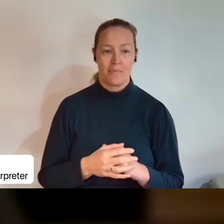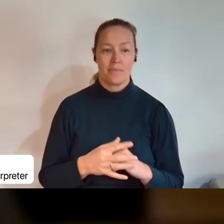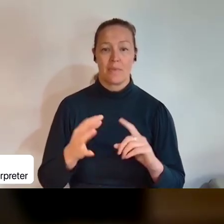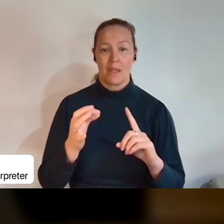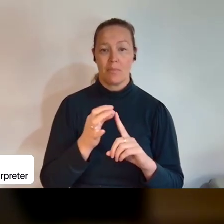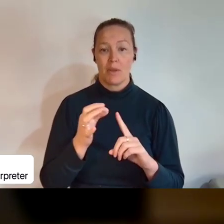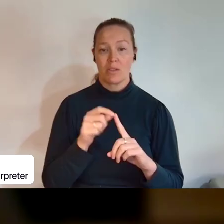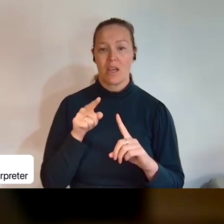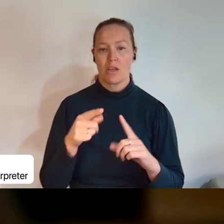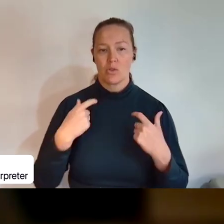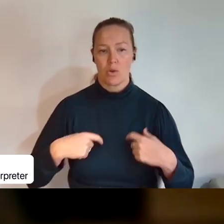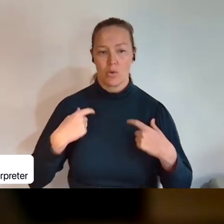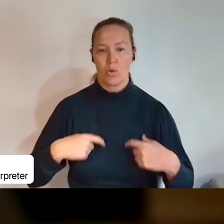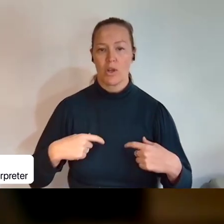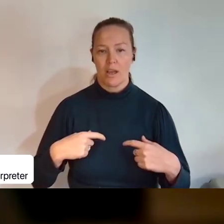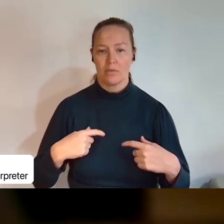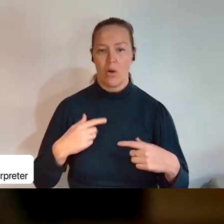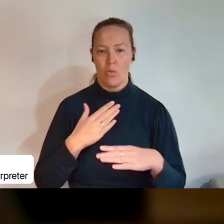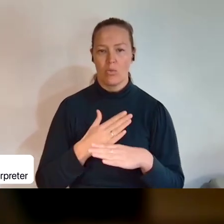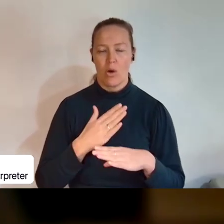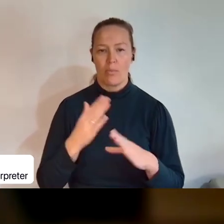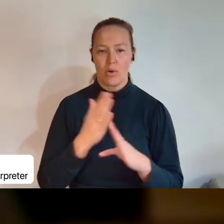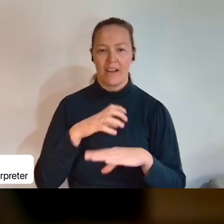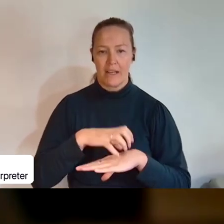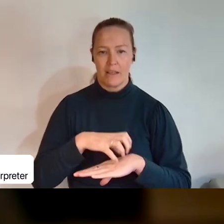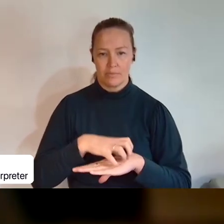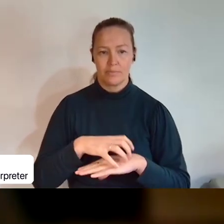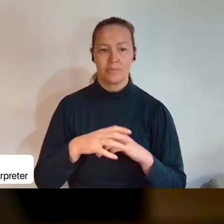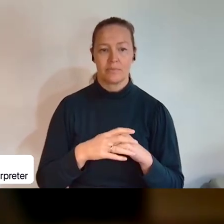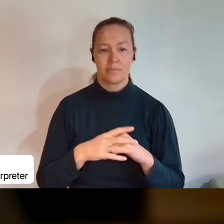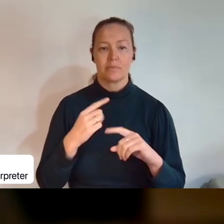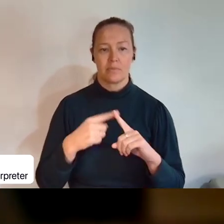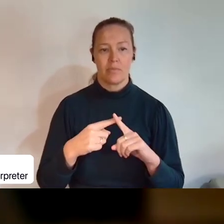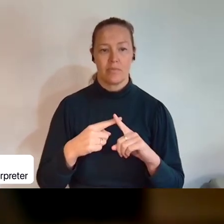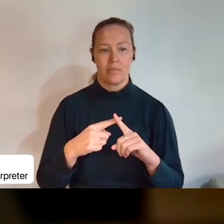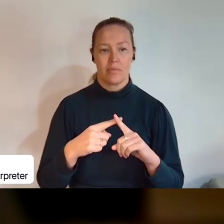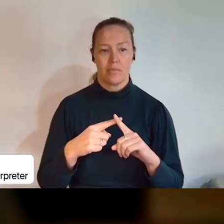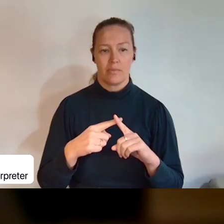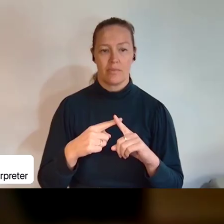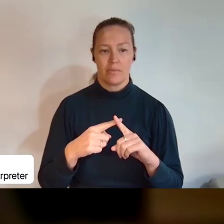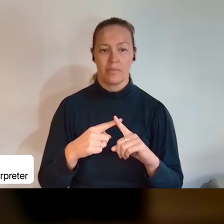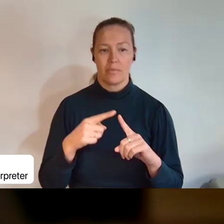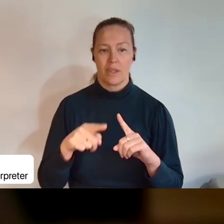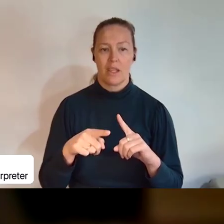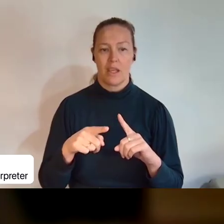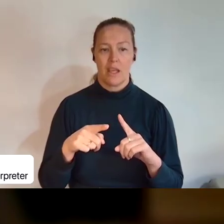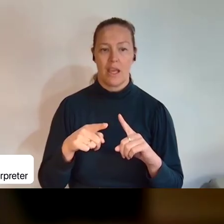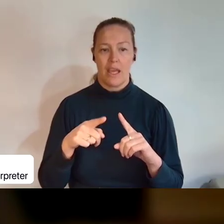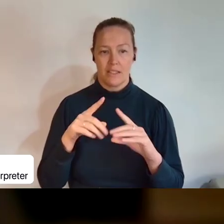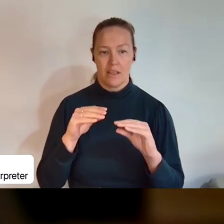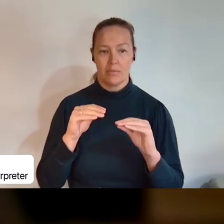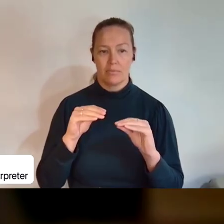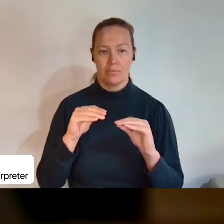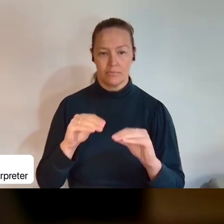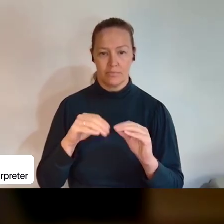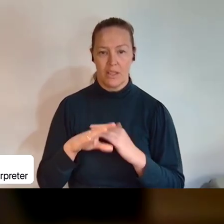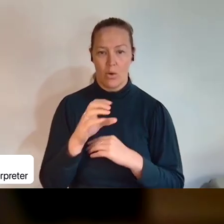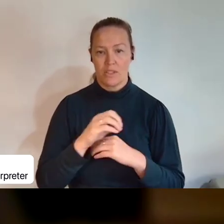in private practice and a tutor in social work and health science at Otago University. He is also on